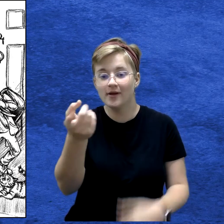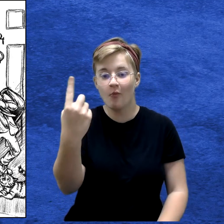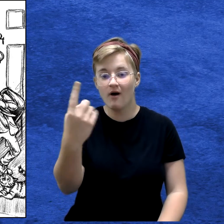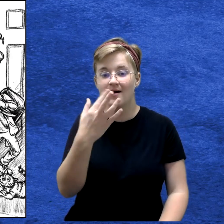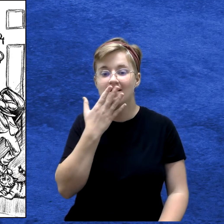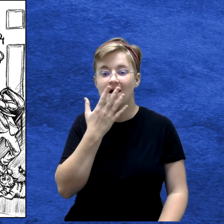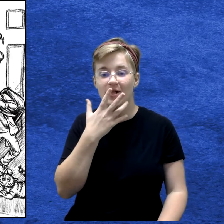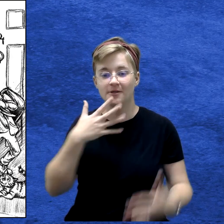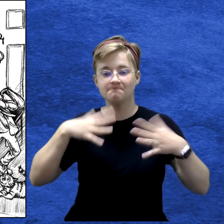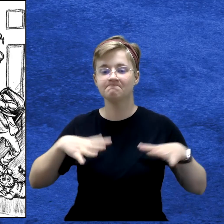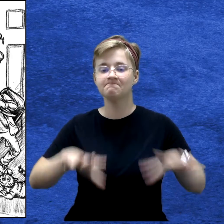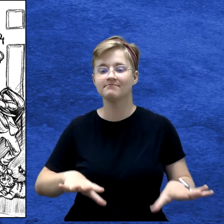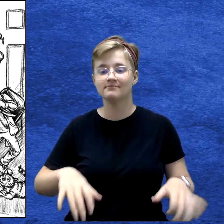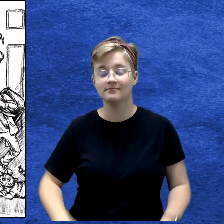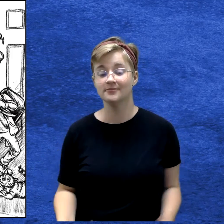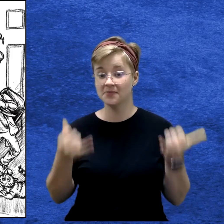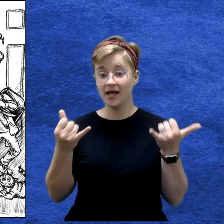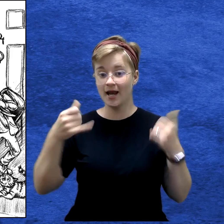Today it was purple.